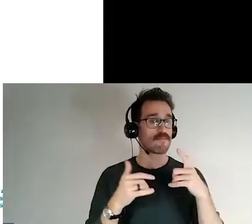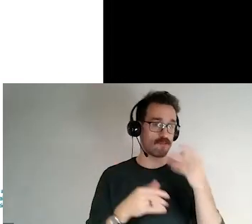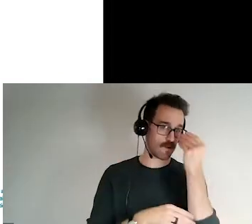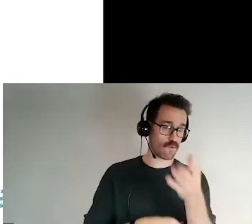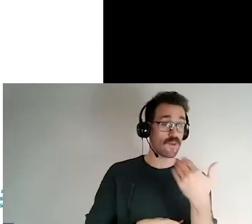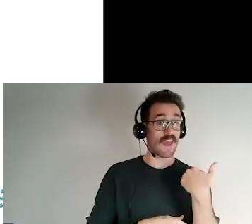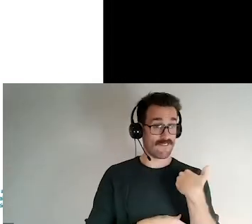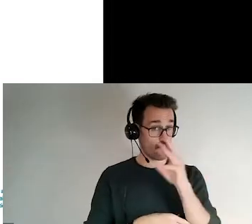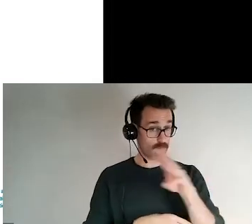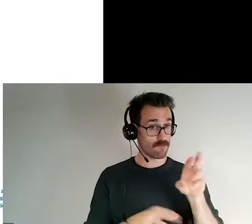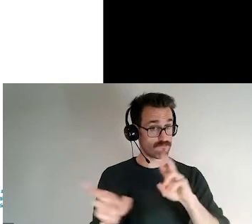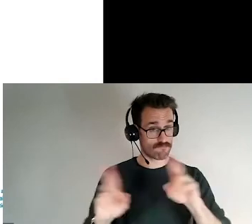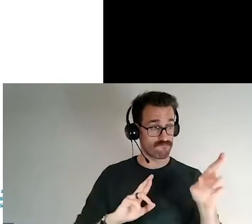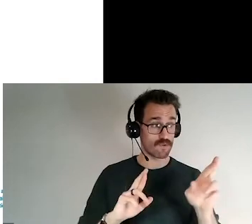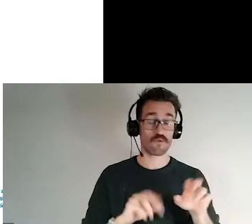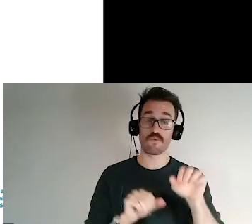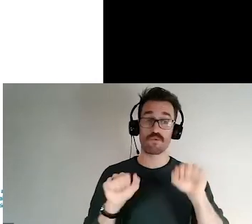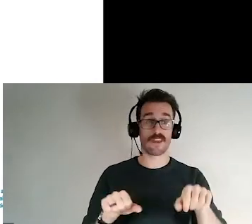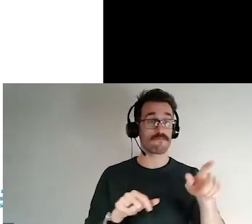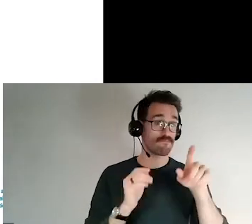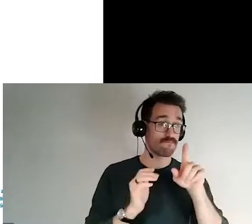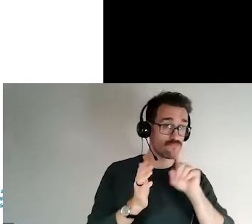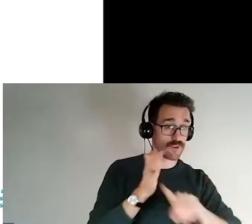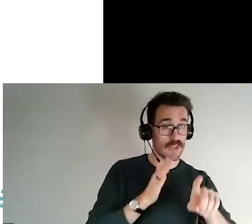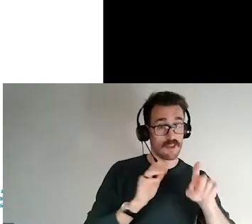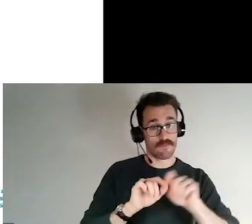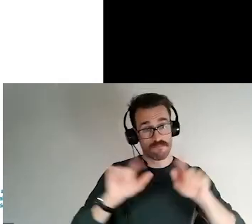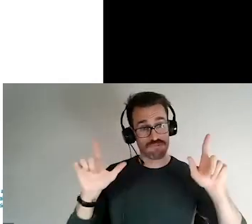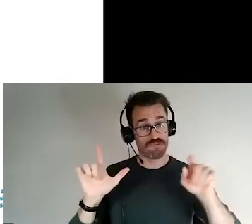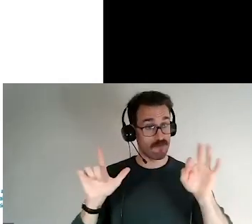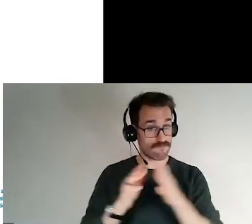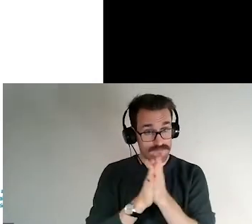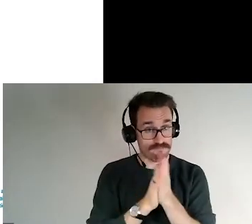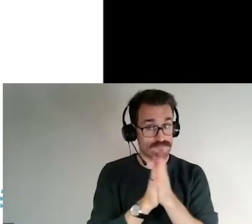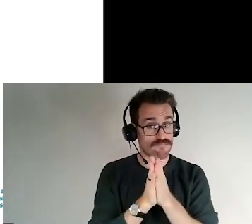Hope that you will check it out and perhaps if you're interested, join us in some of our